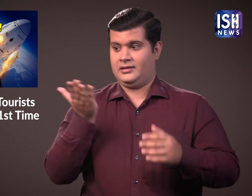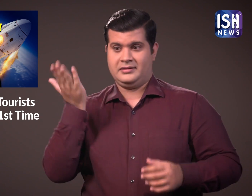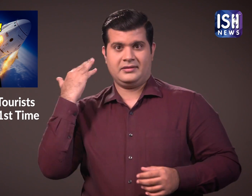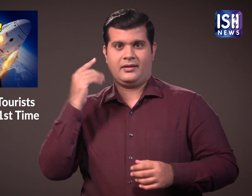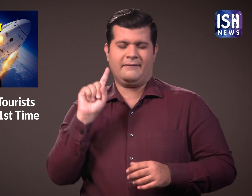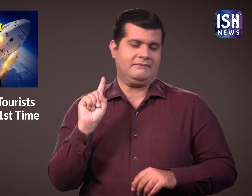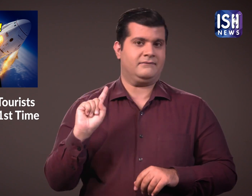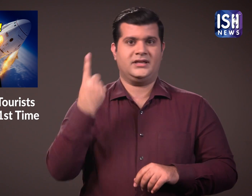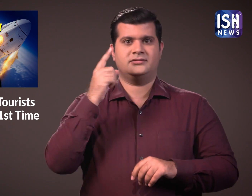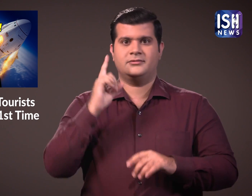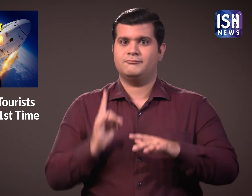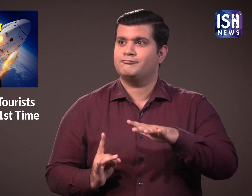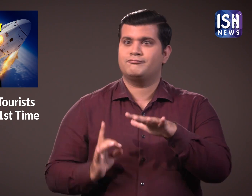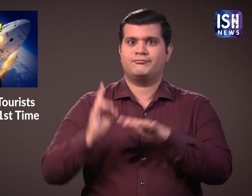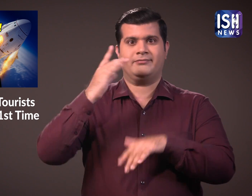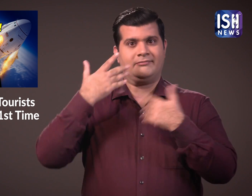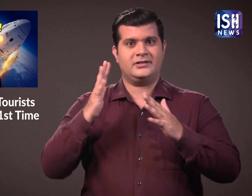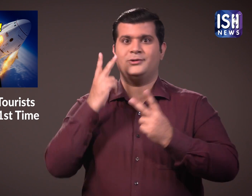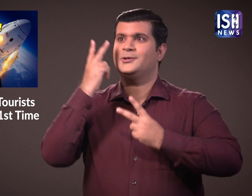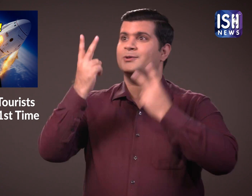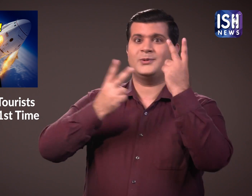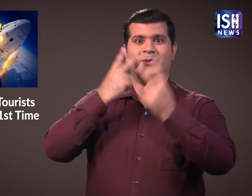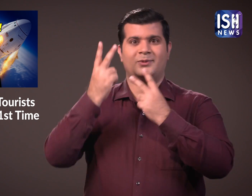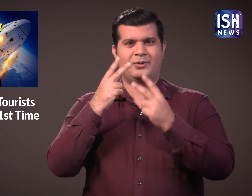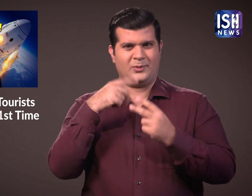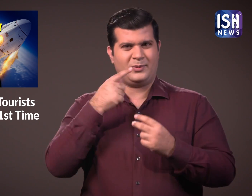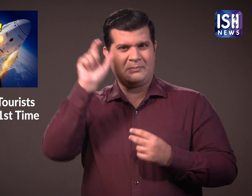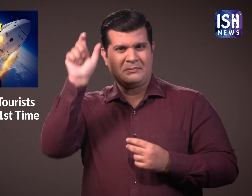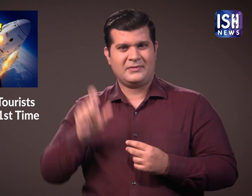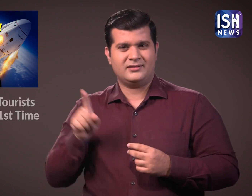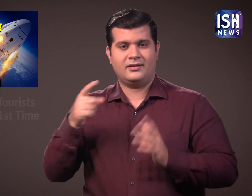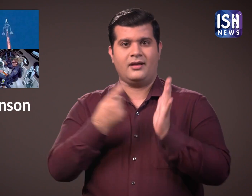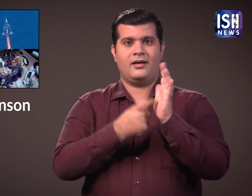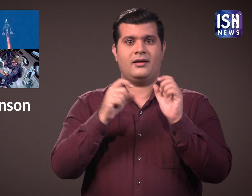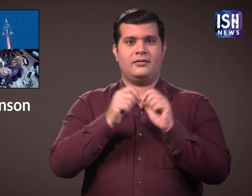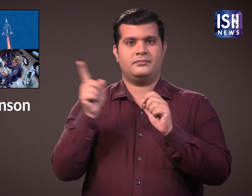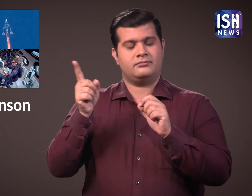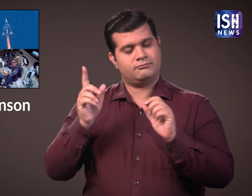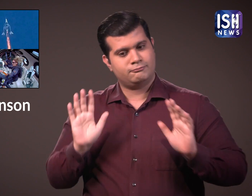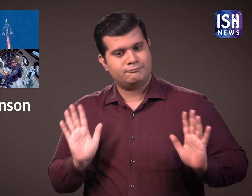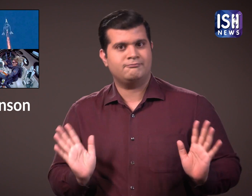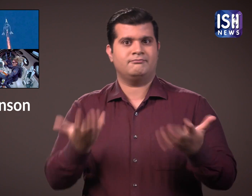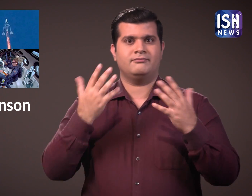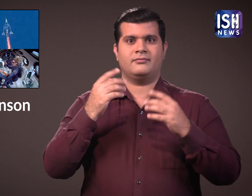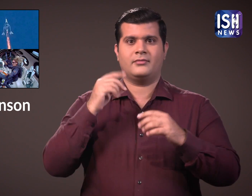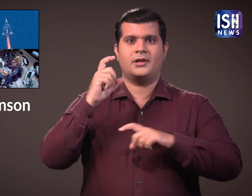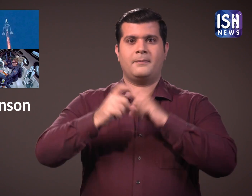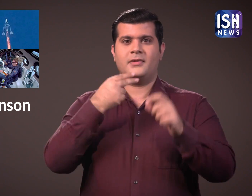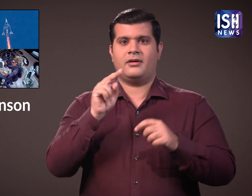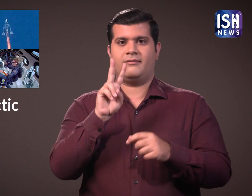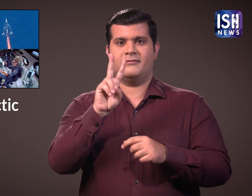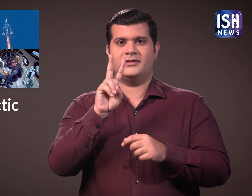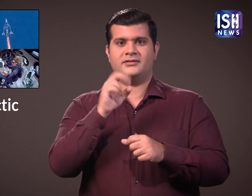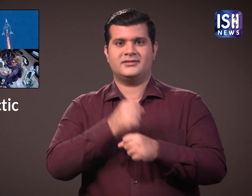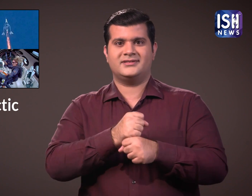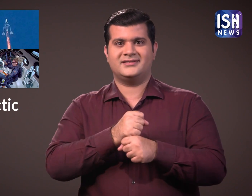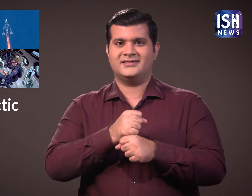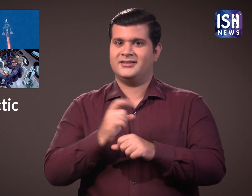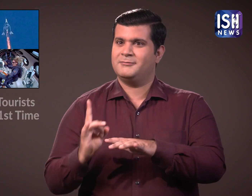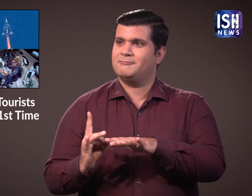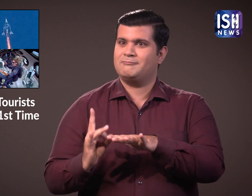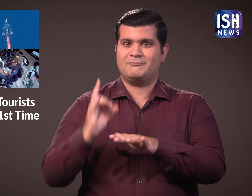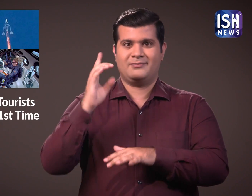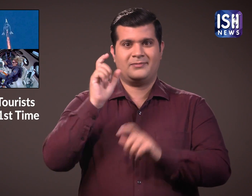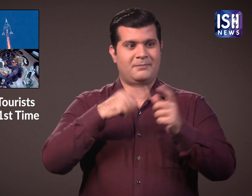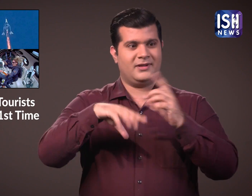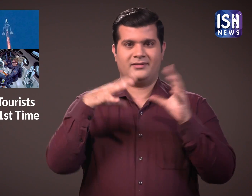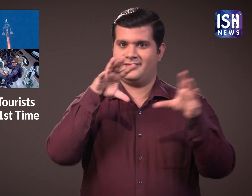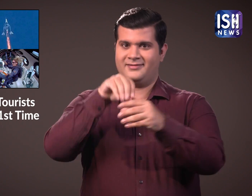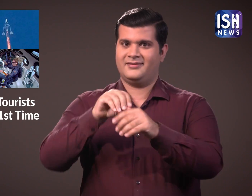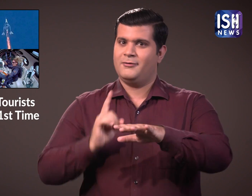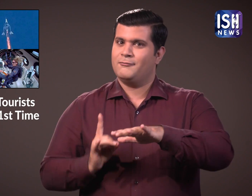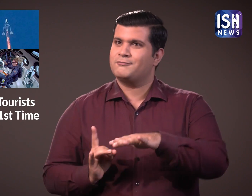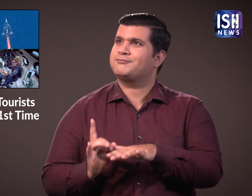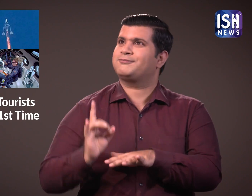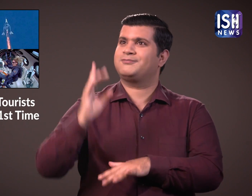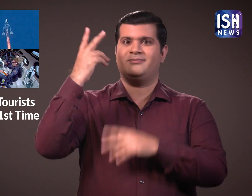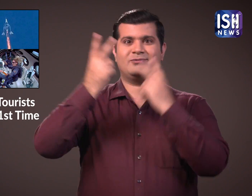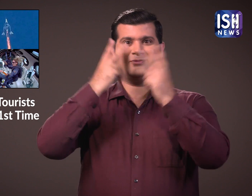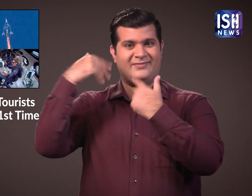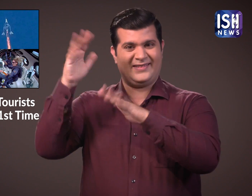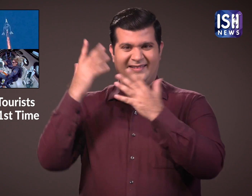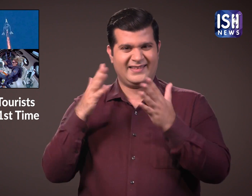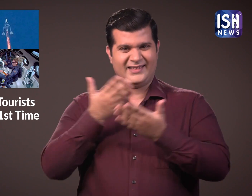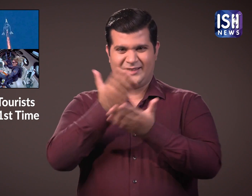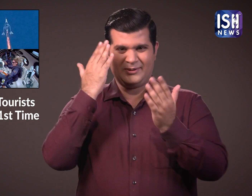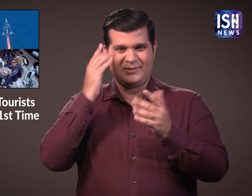Richard Branson’s Virgin Galactic was the first company to start international space travel for tourists